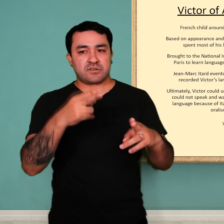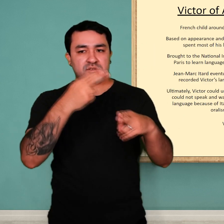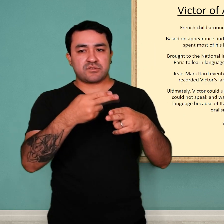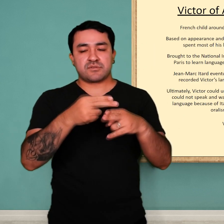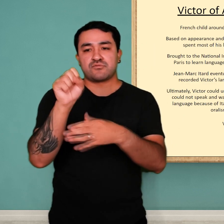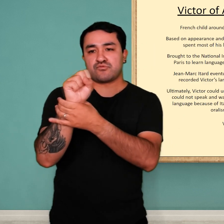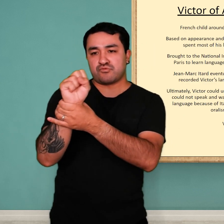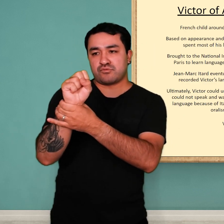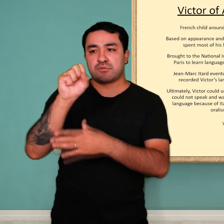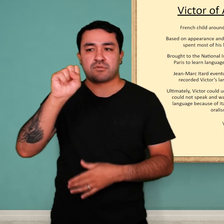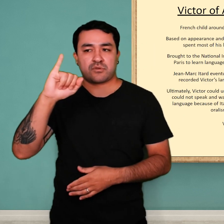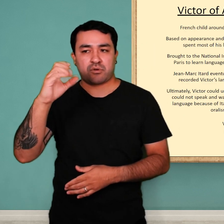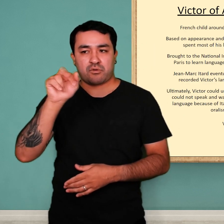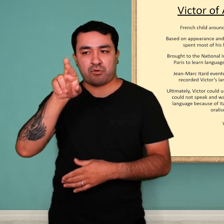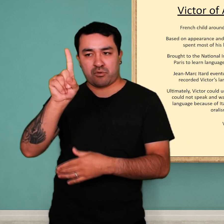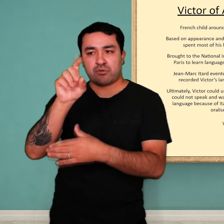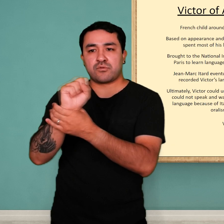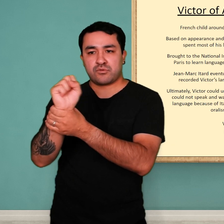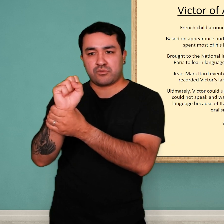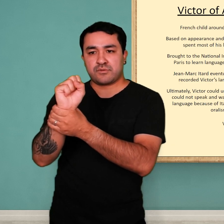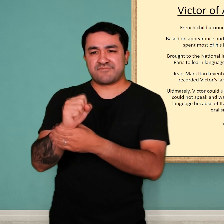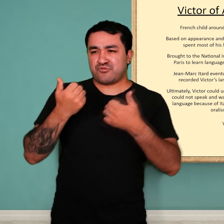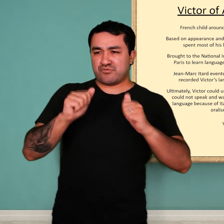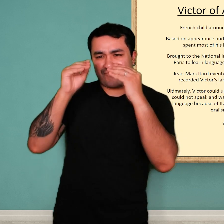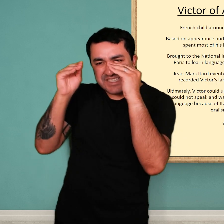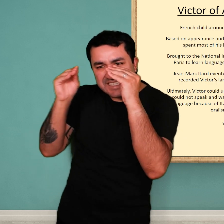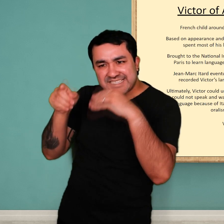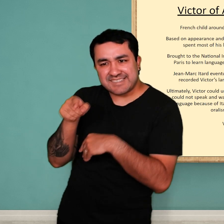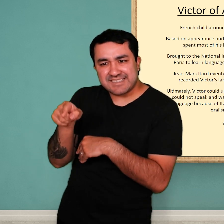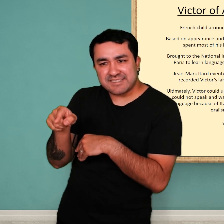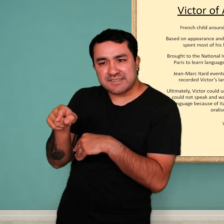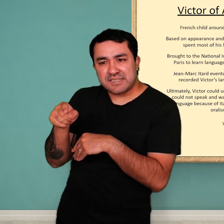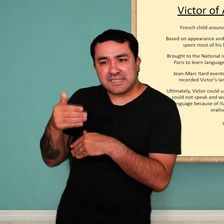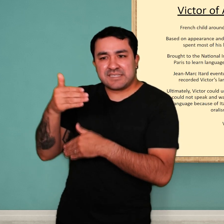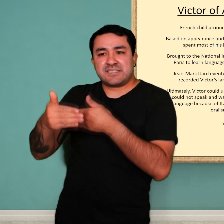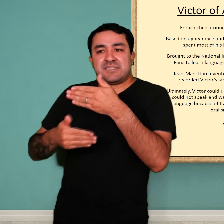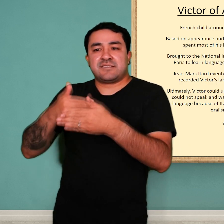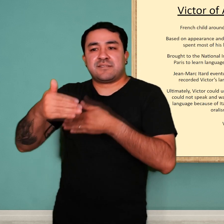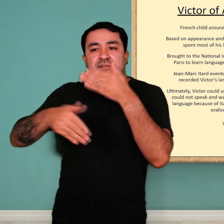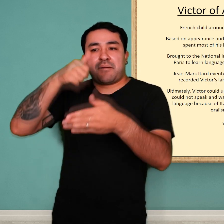Based on his appearance, lack of speech, and food preferences,